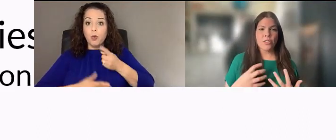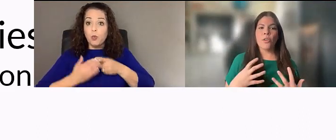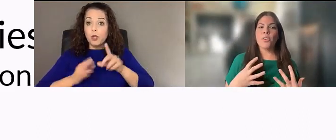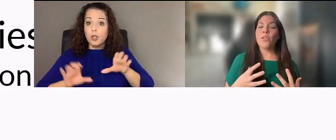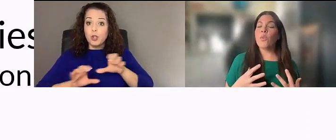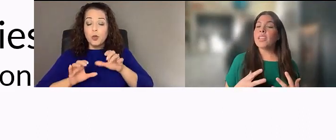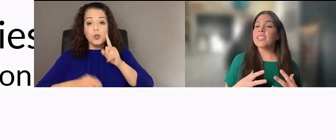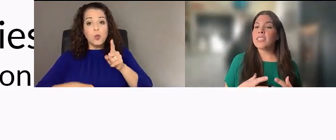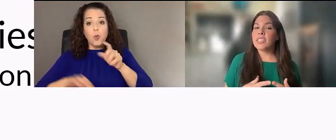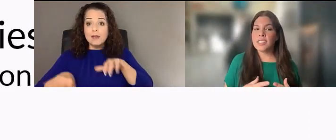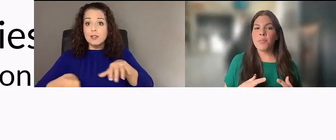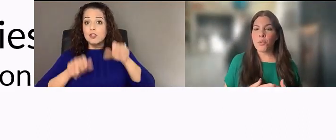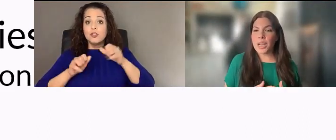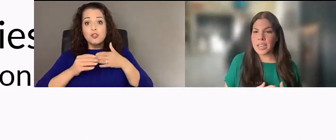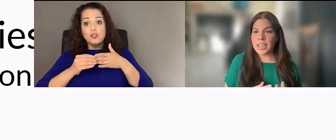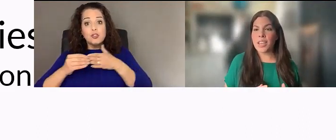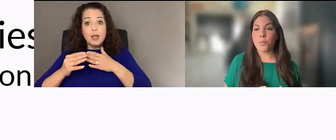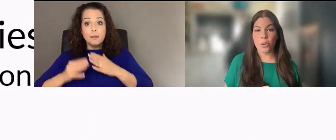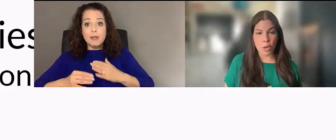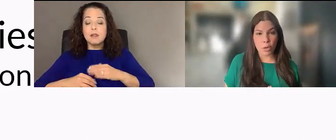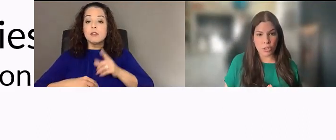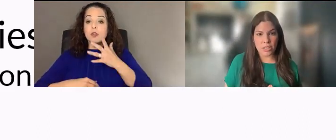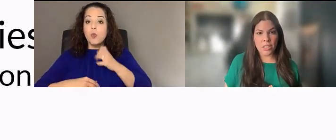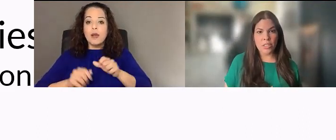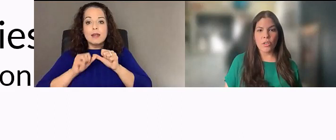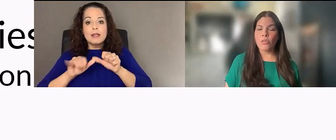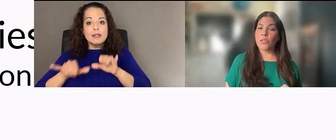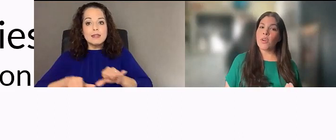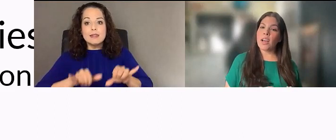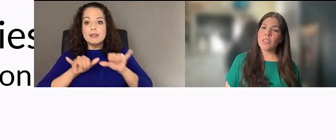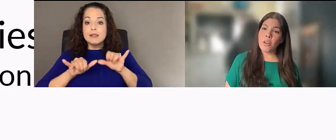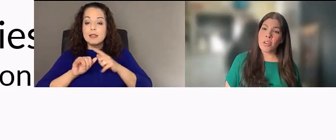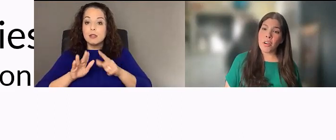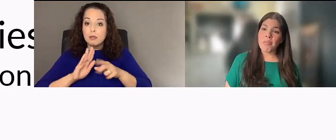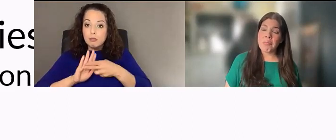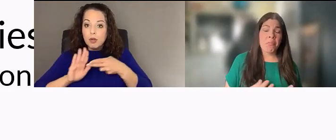So you want consistent branding and promotion. Do you have a logo?